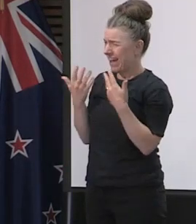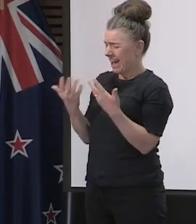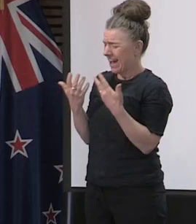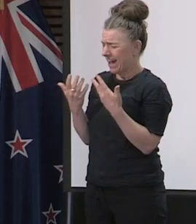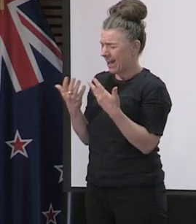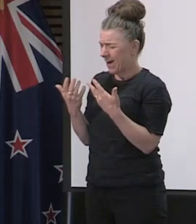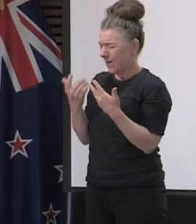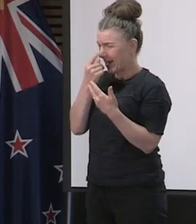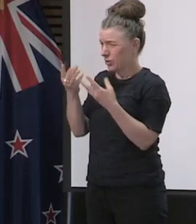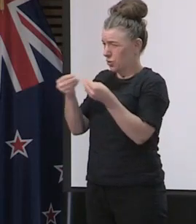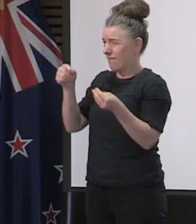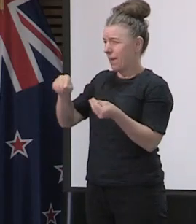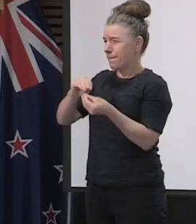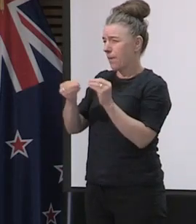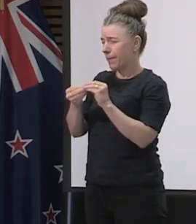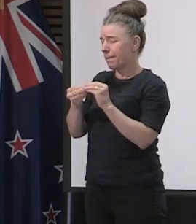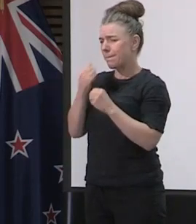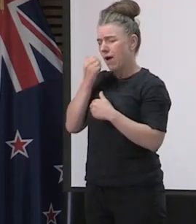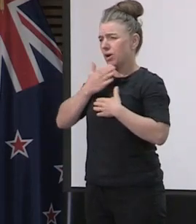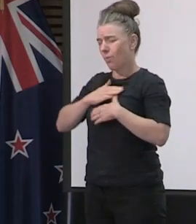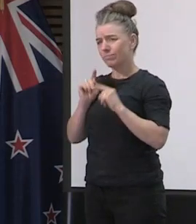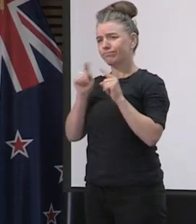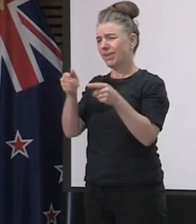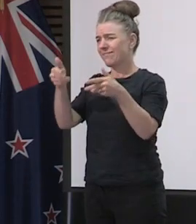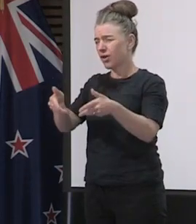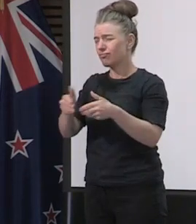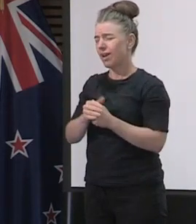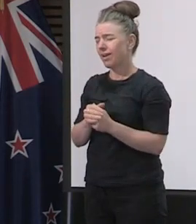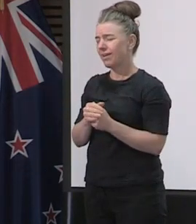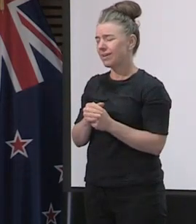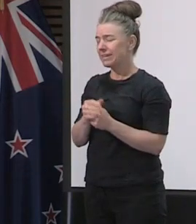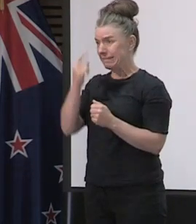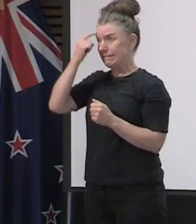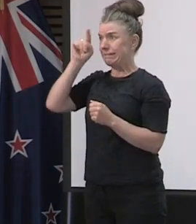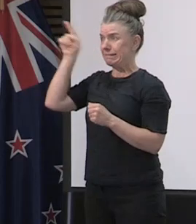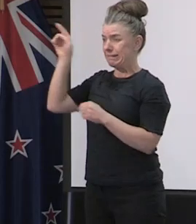a way the further satisfy health concerns, which are